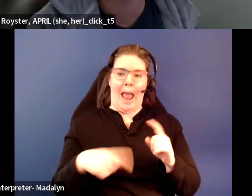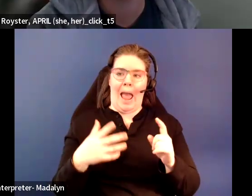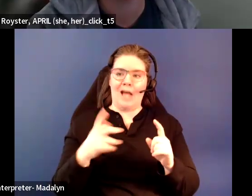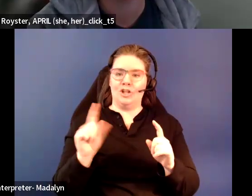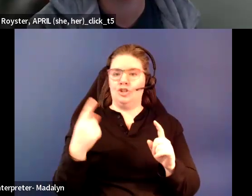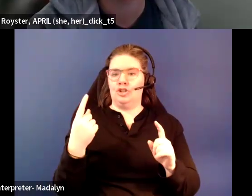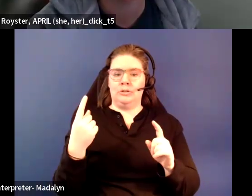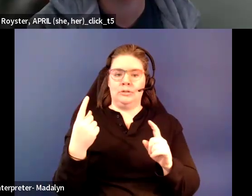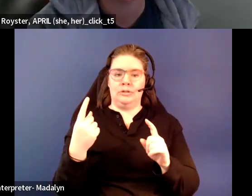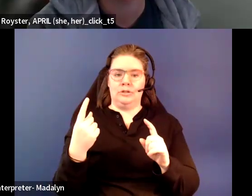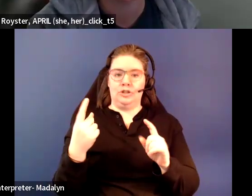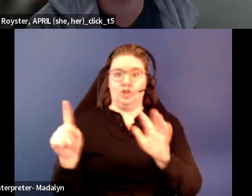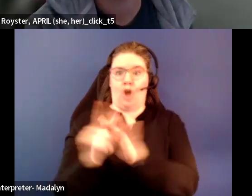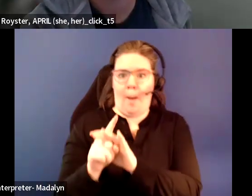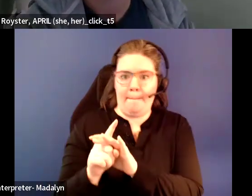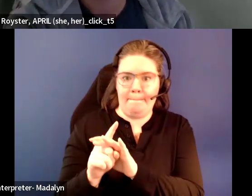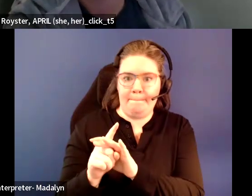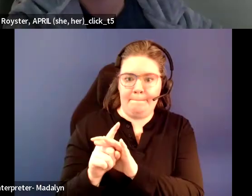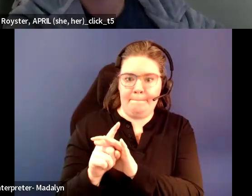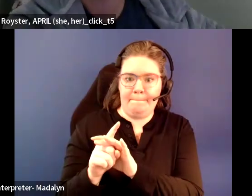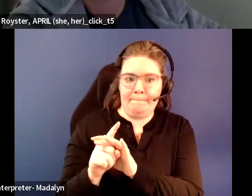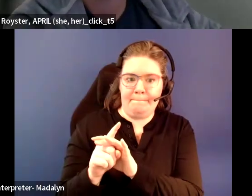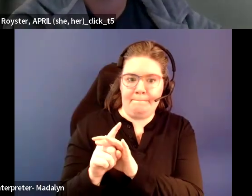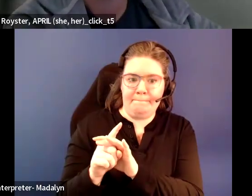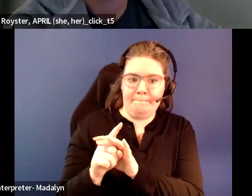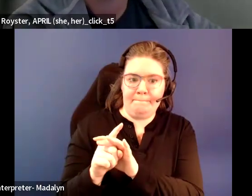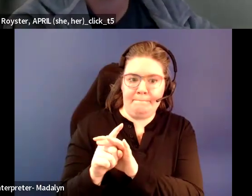Carolyn Grawi: someplace where they might be giving shots and just have them get shots